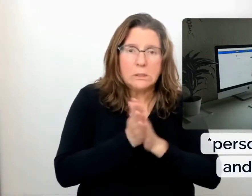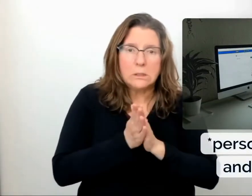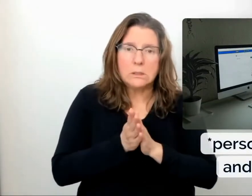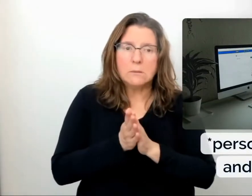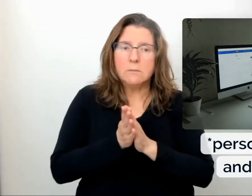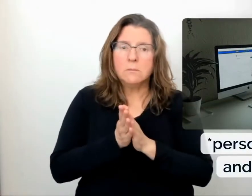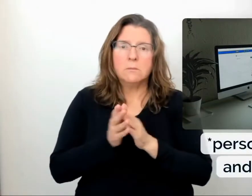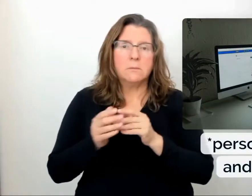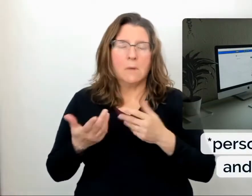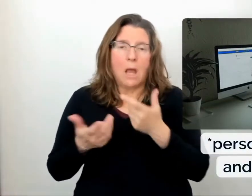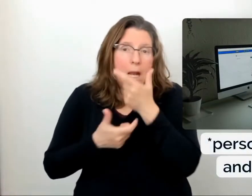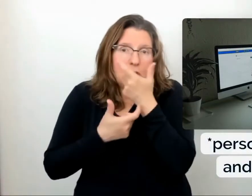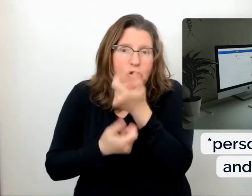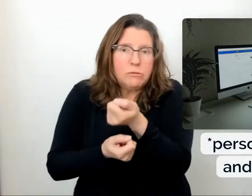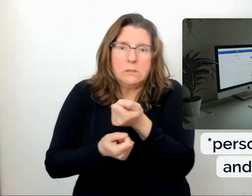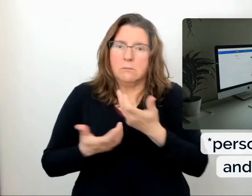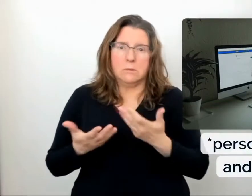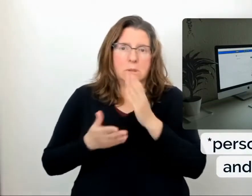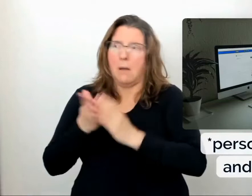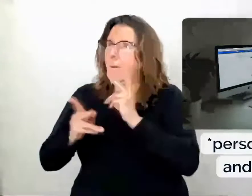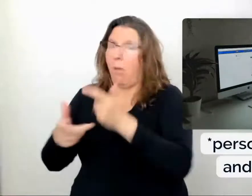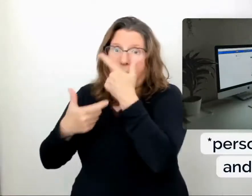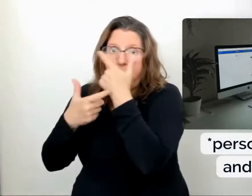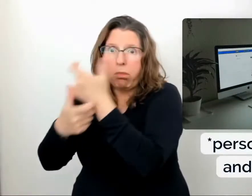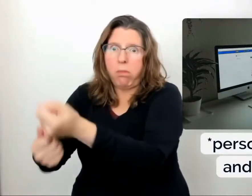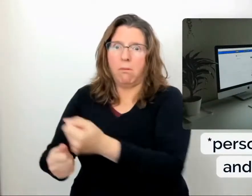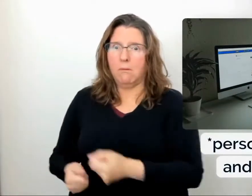Of course their personal interests and motivations will be different.